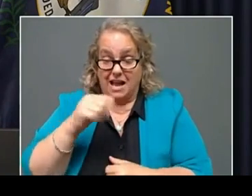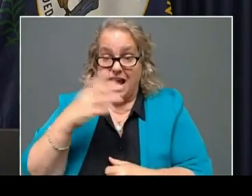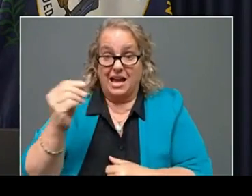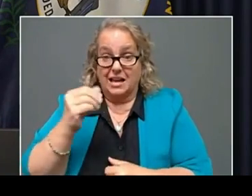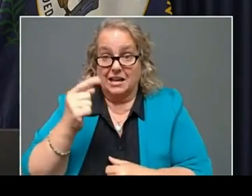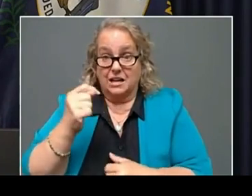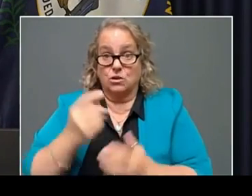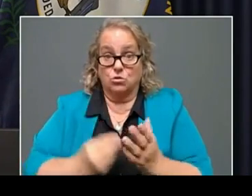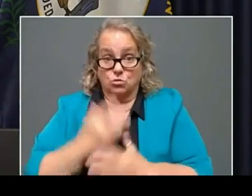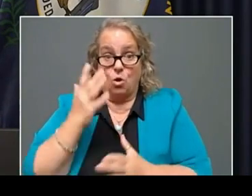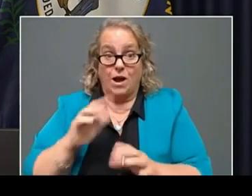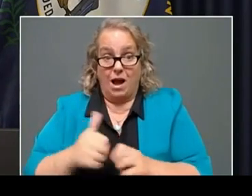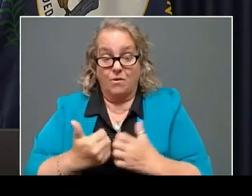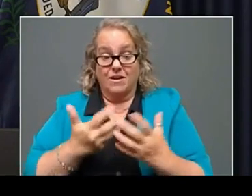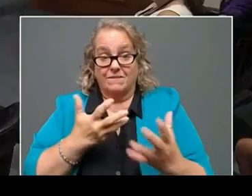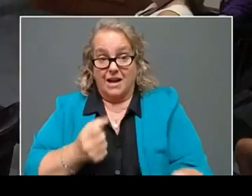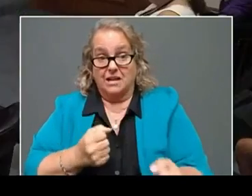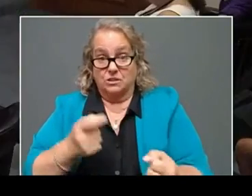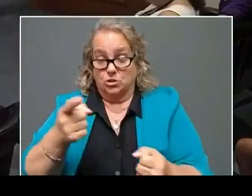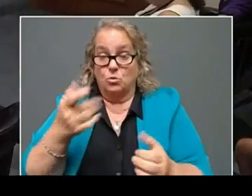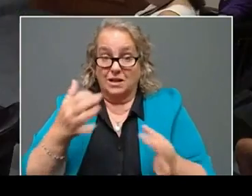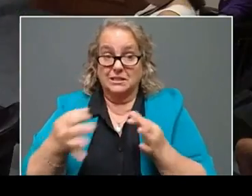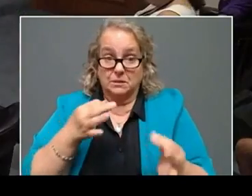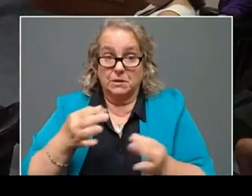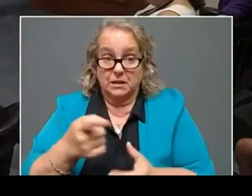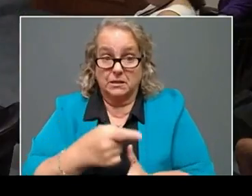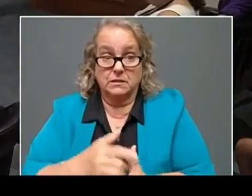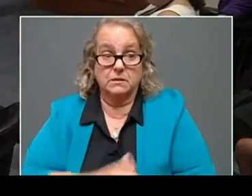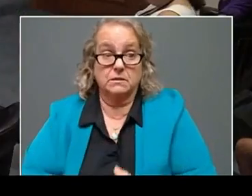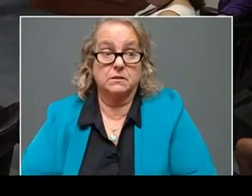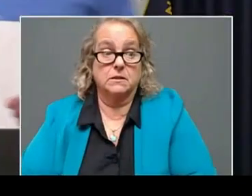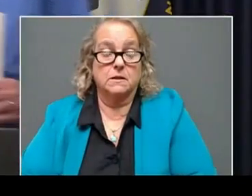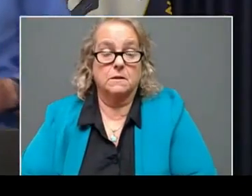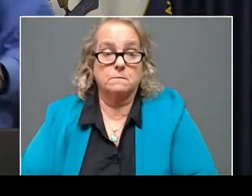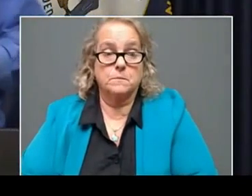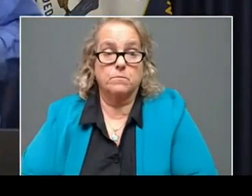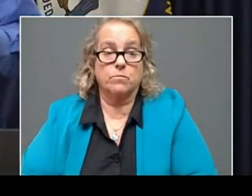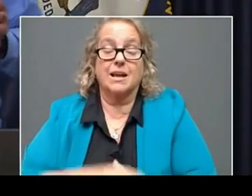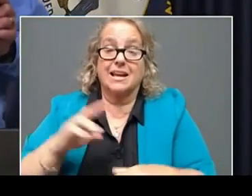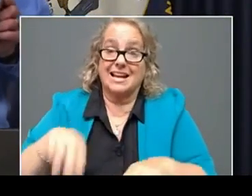have gone up? National? So So the national data showed from the week